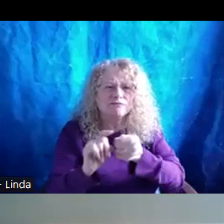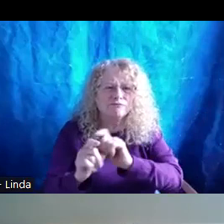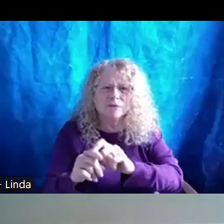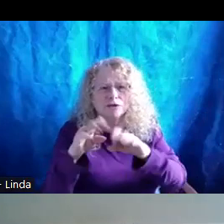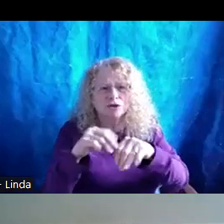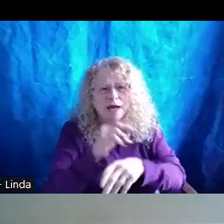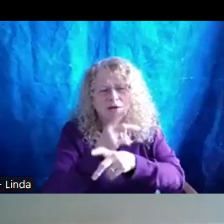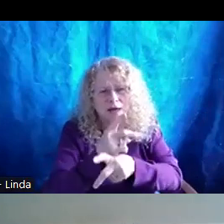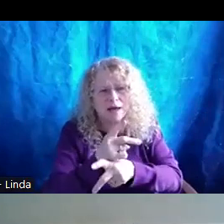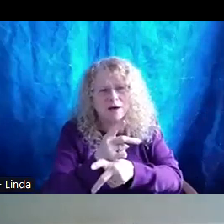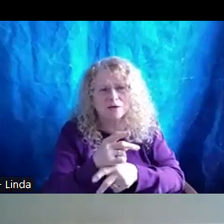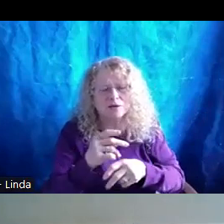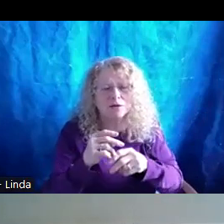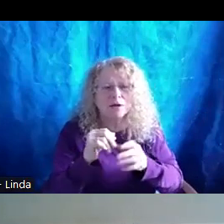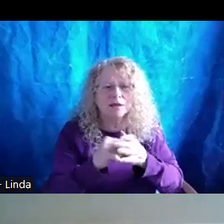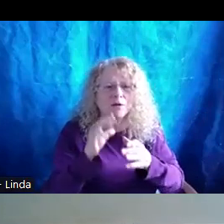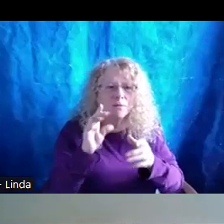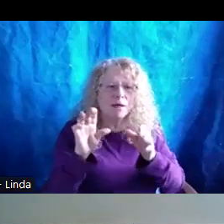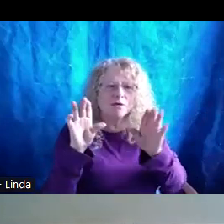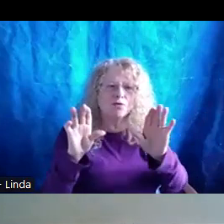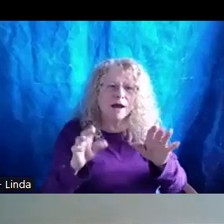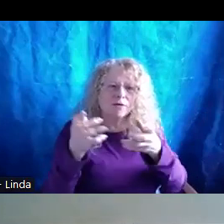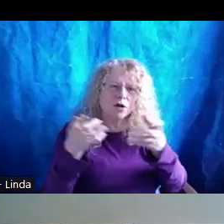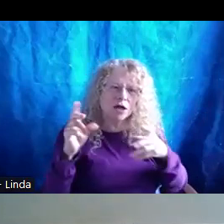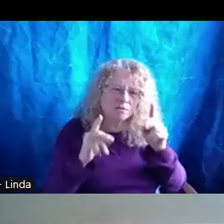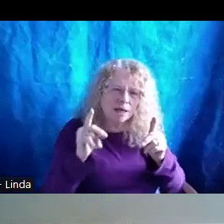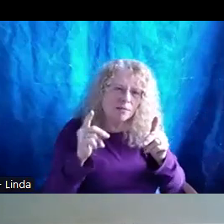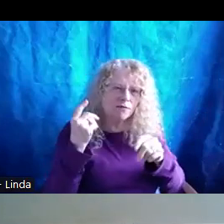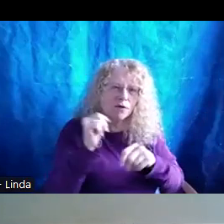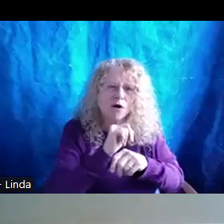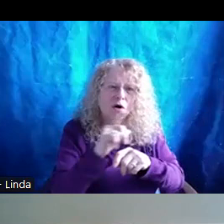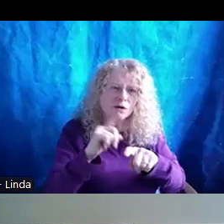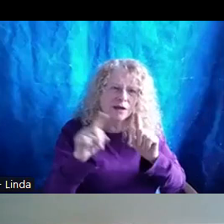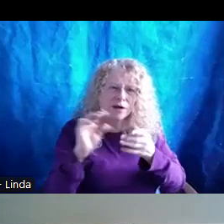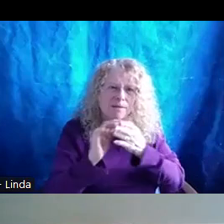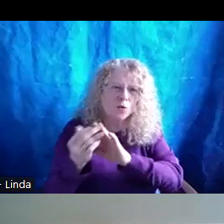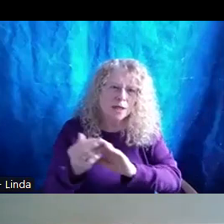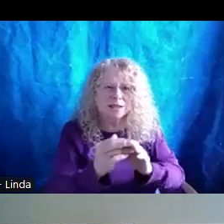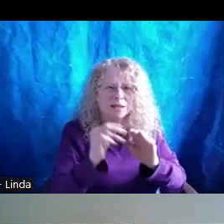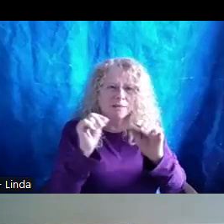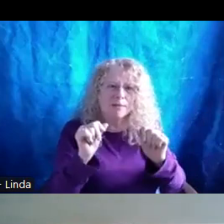WOULD BE GREAT FOR LOTS OF PEOPLE FROM ALL DIFFERENT COMMUNITIES TO BE ABLE TO ACCESS IT.